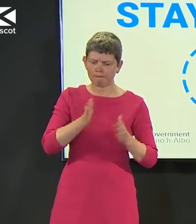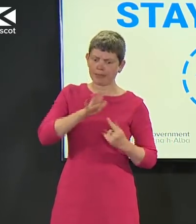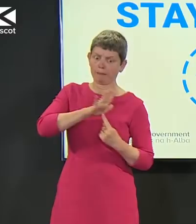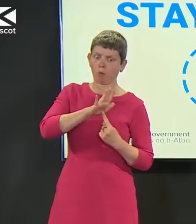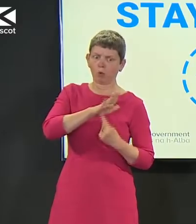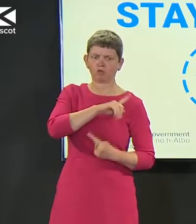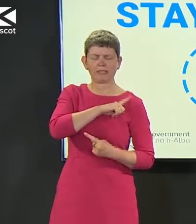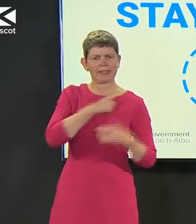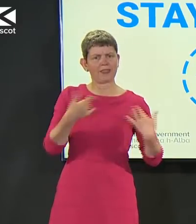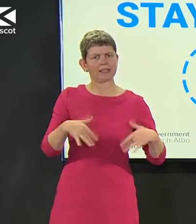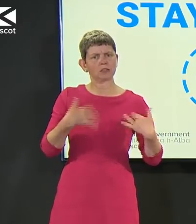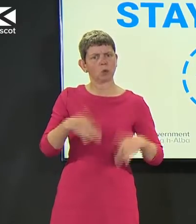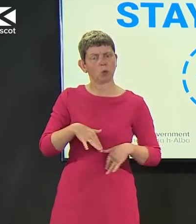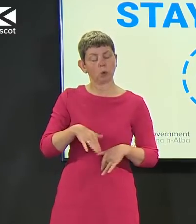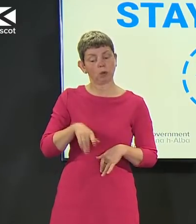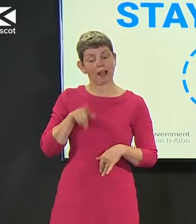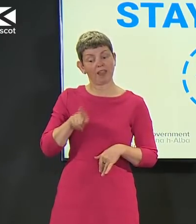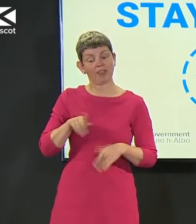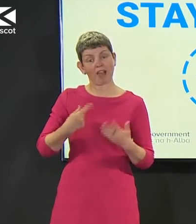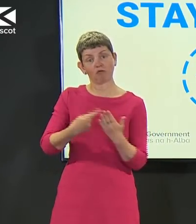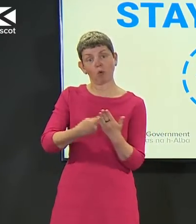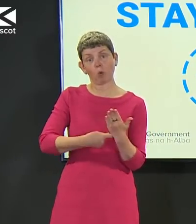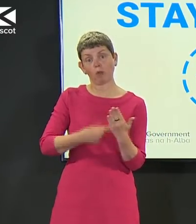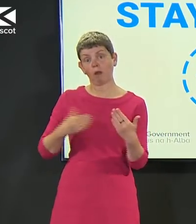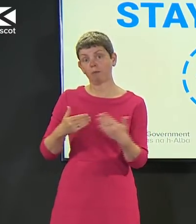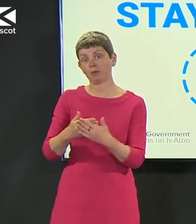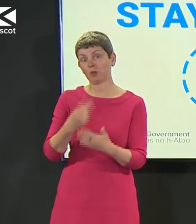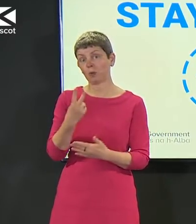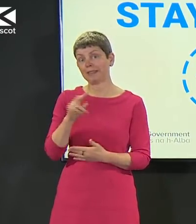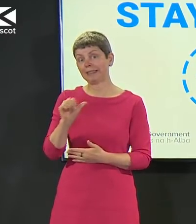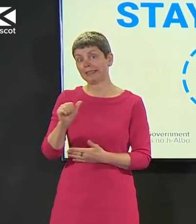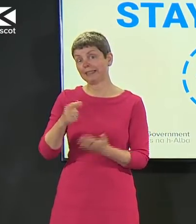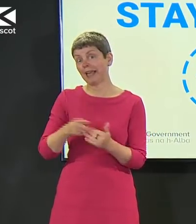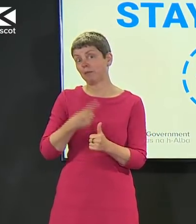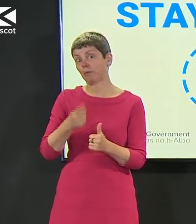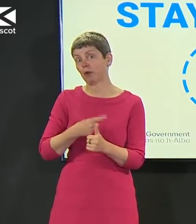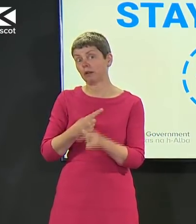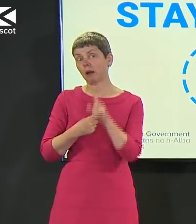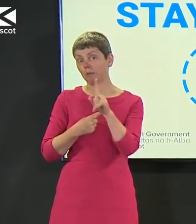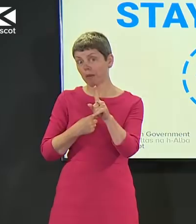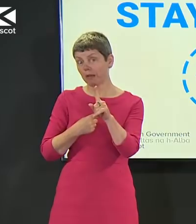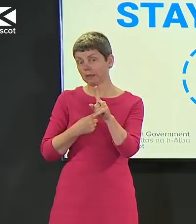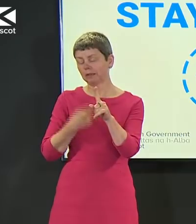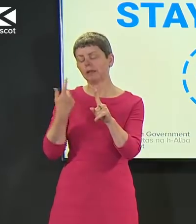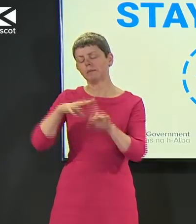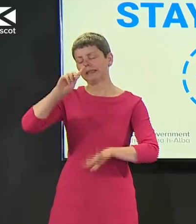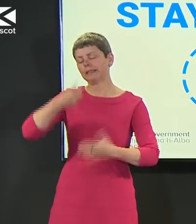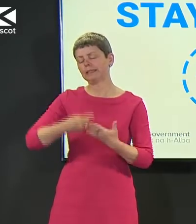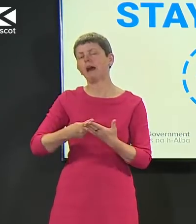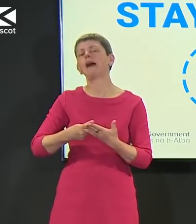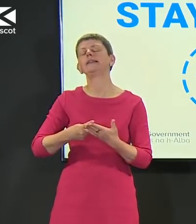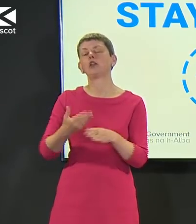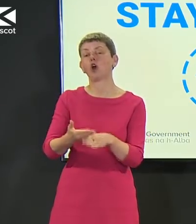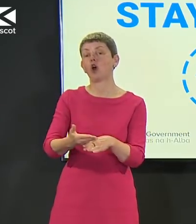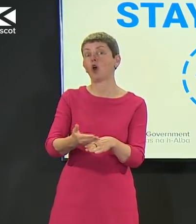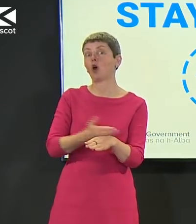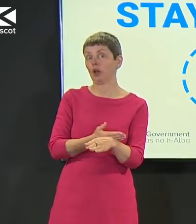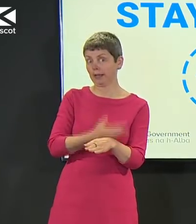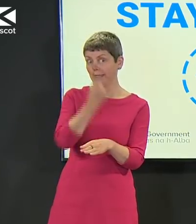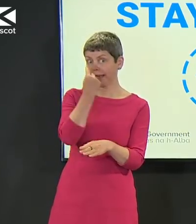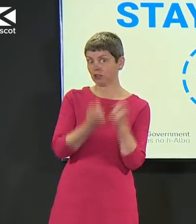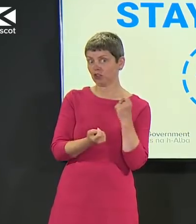the 26th of April but the data allows us to make a change to this earlier than that so from Friday